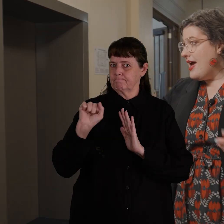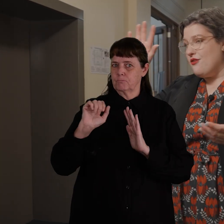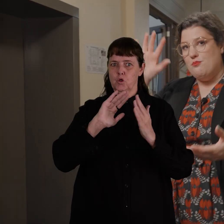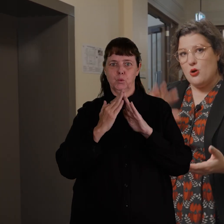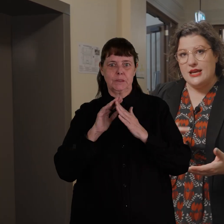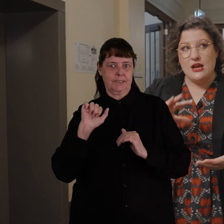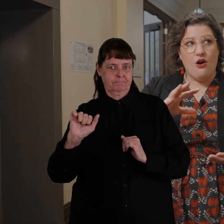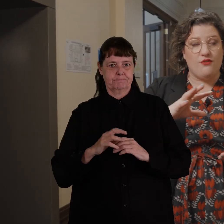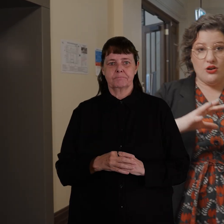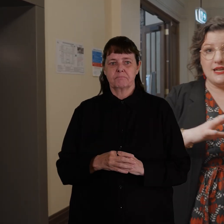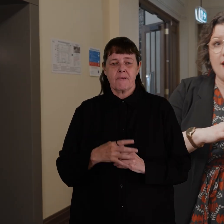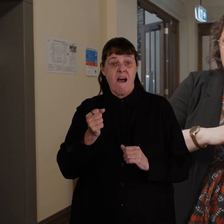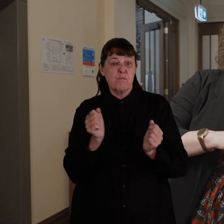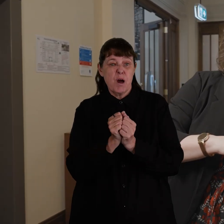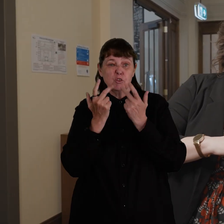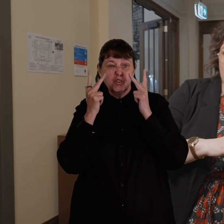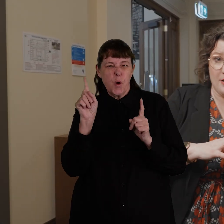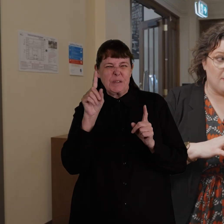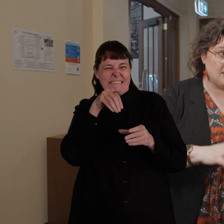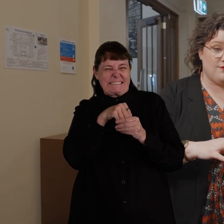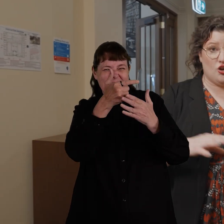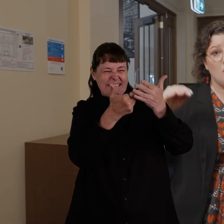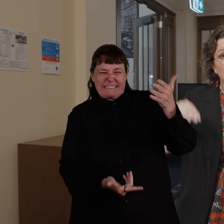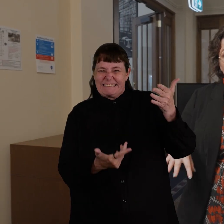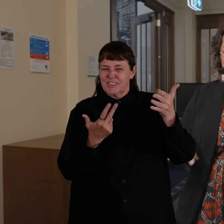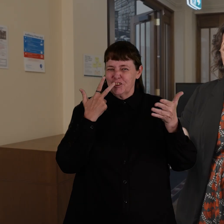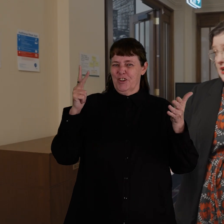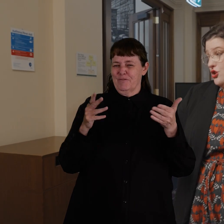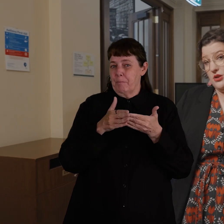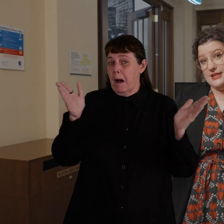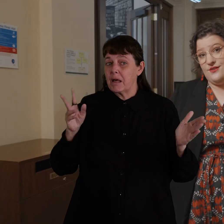They have a body of content available for the public to view, which we'll link to in